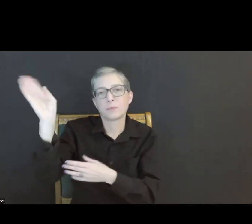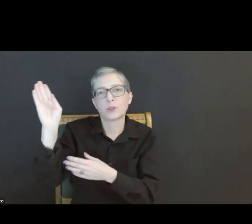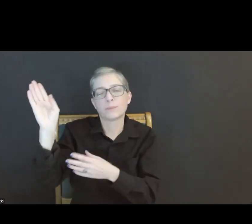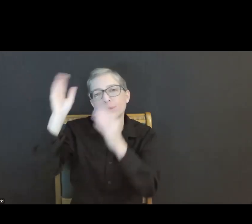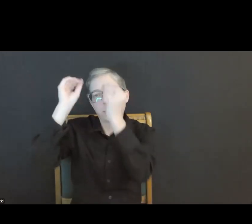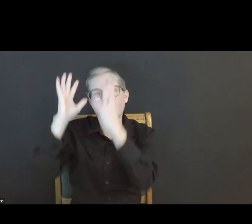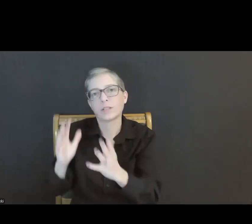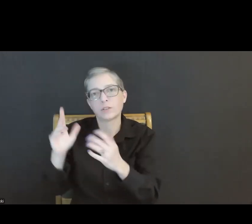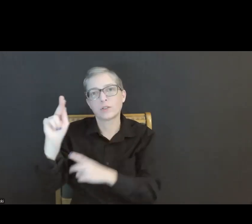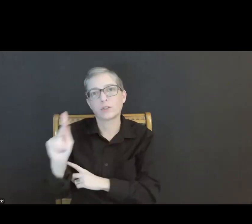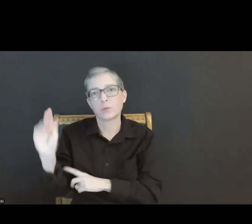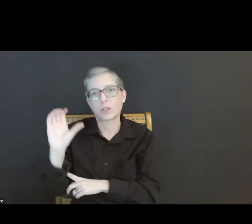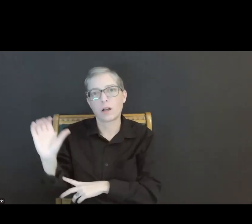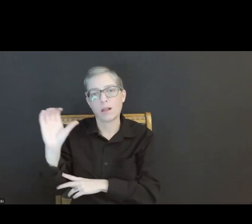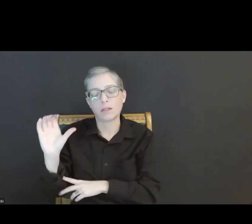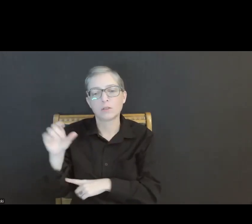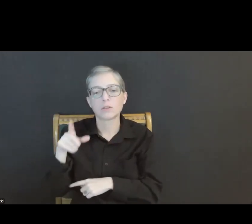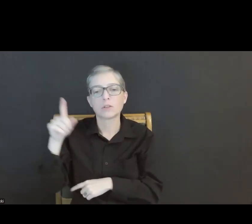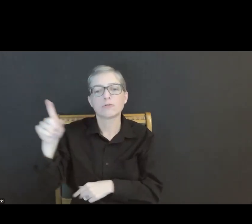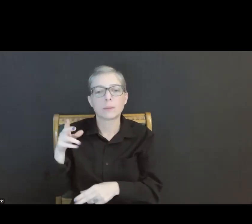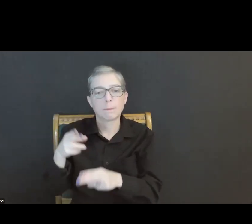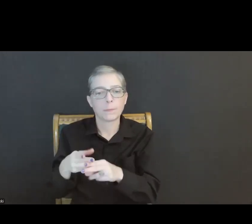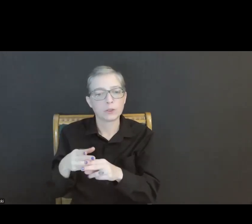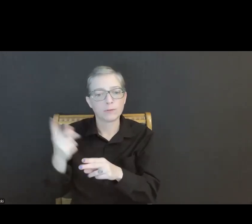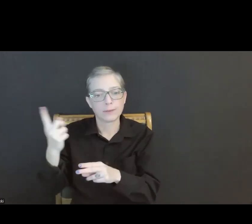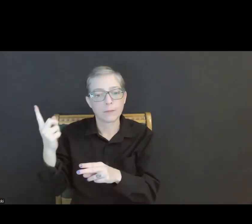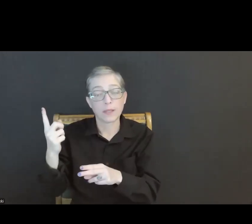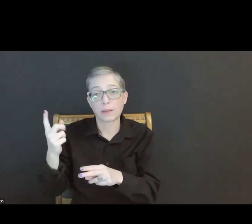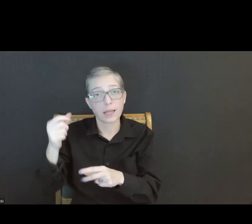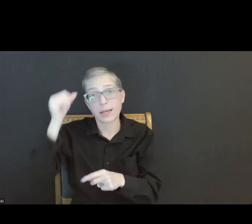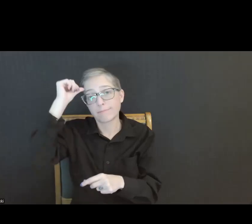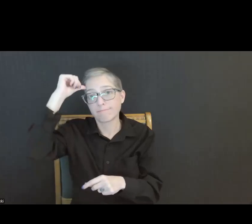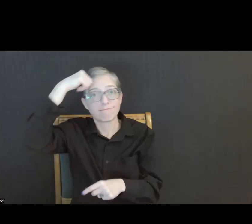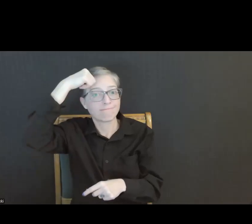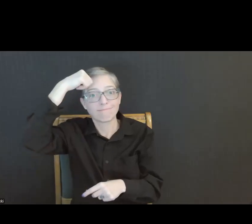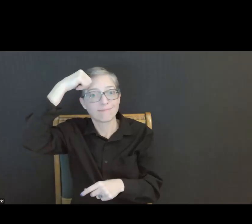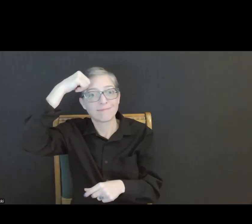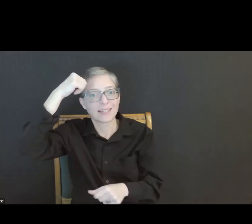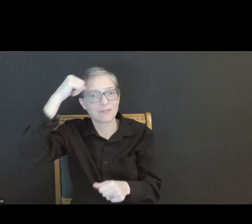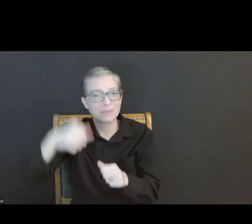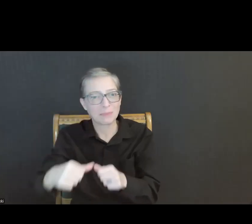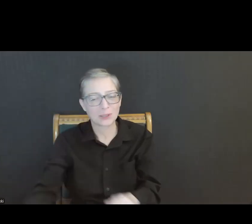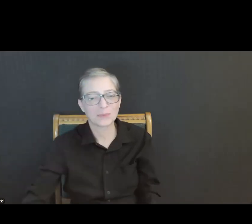brought up a point um and it's resonated with me since um so I'm appreciate yes